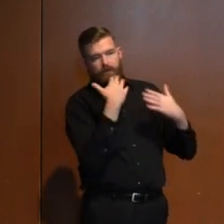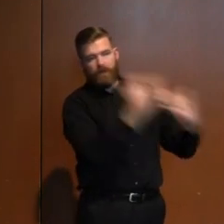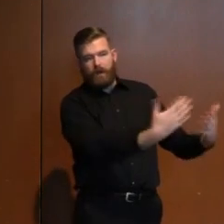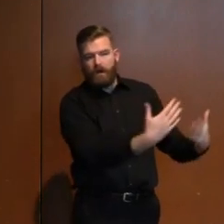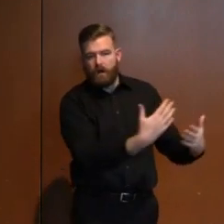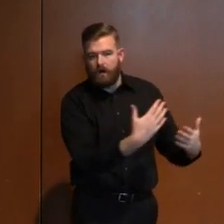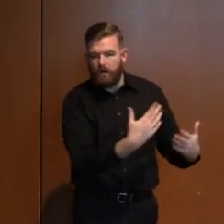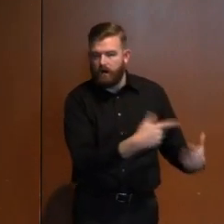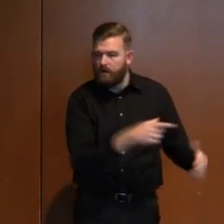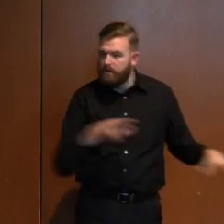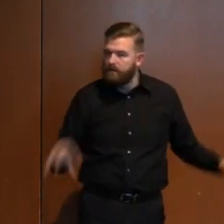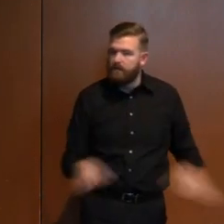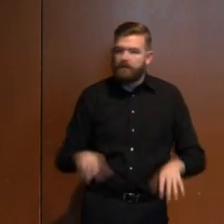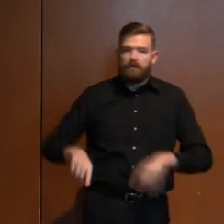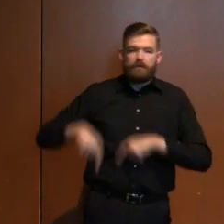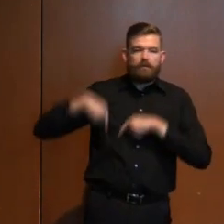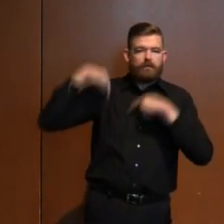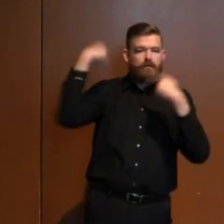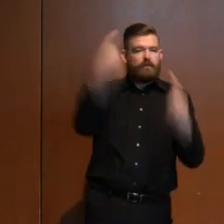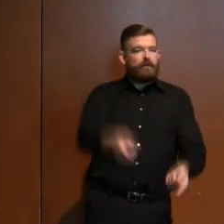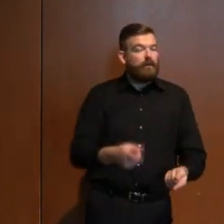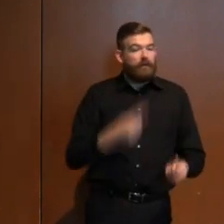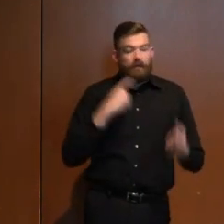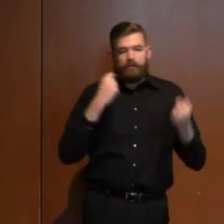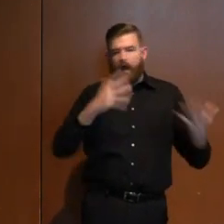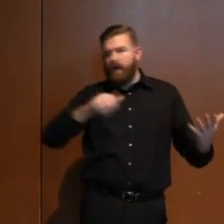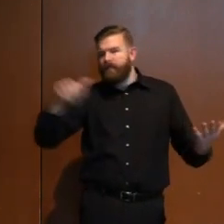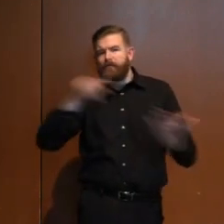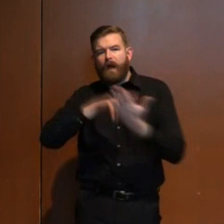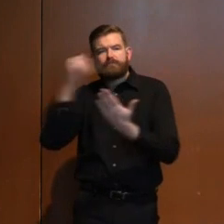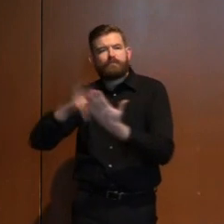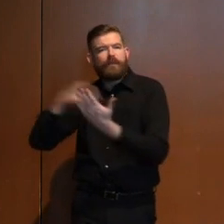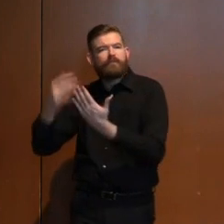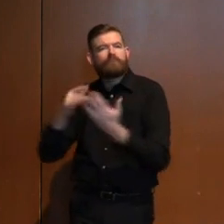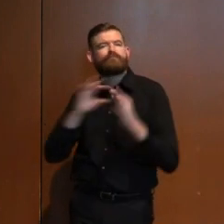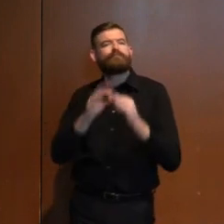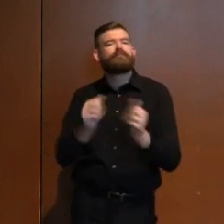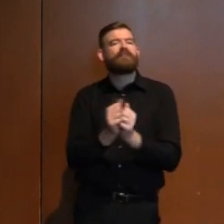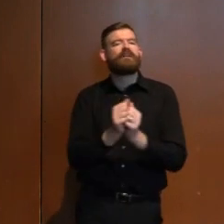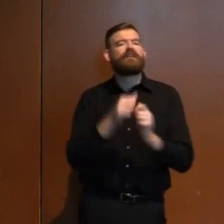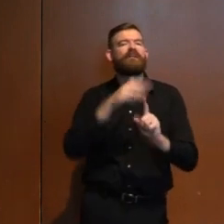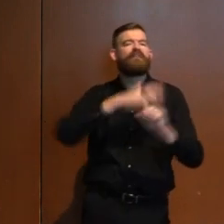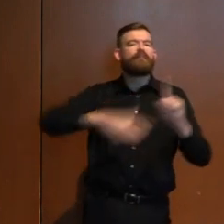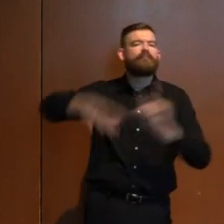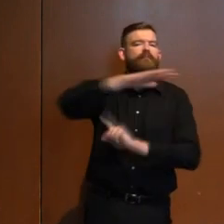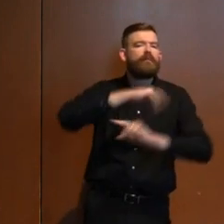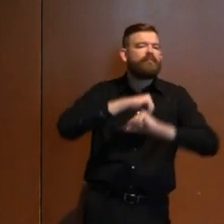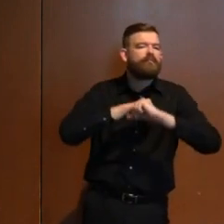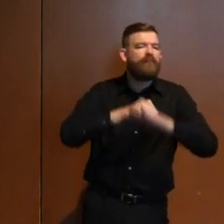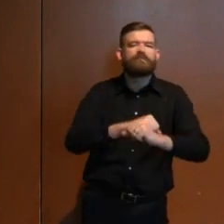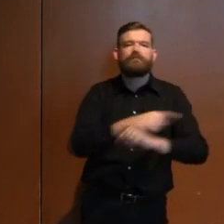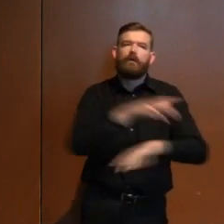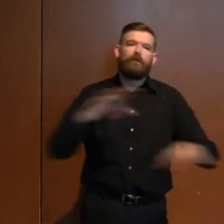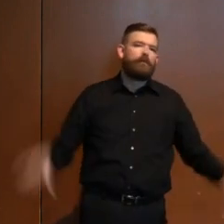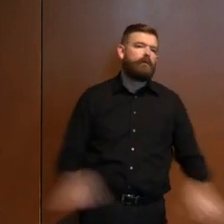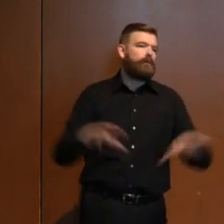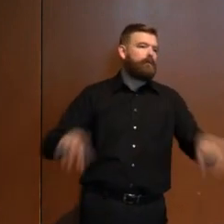ENTIRE TEAM. AND THE BAY, THAT EXTEND TO THIS WAR MEMORIAL ANOTHER PHENOMENAL EFFORT AS WELL AS